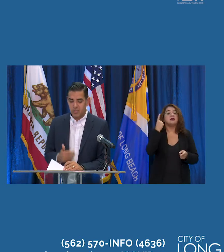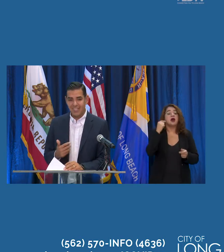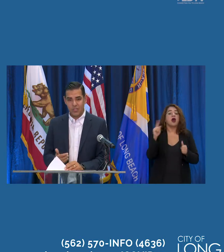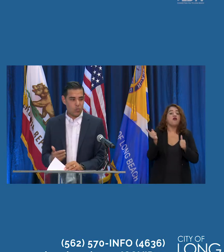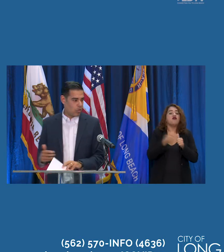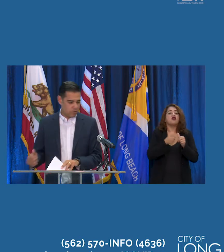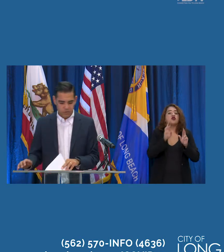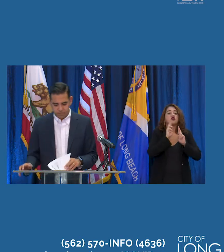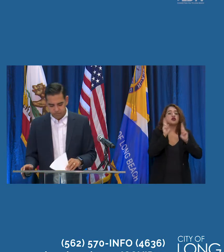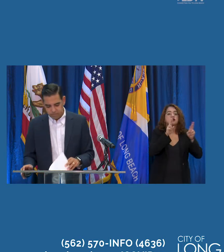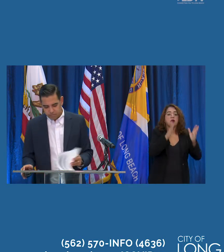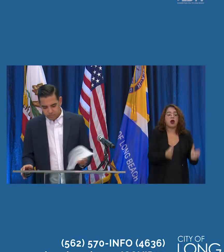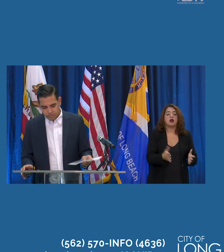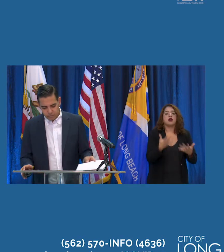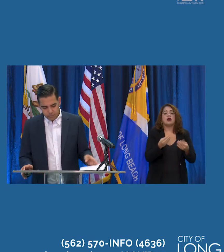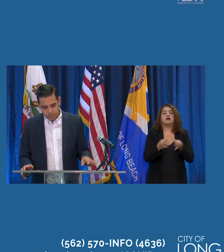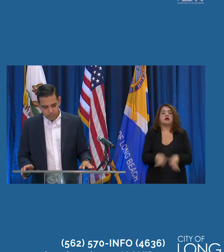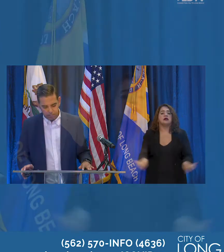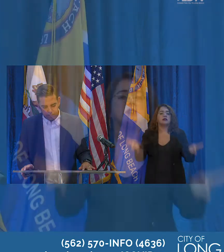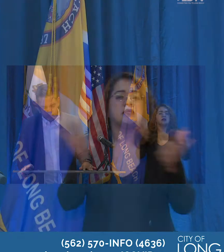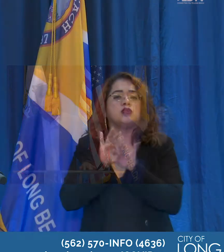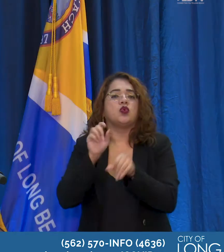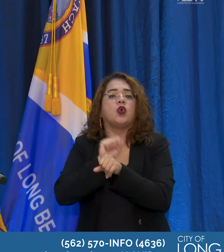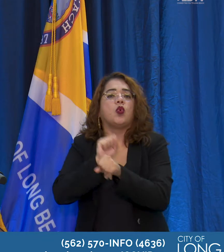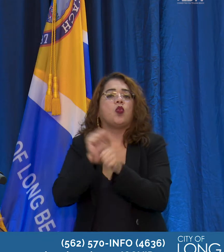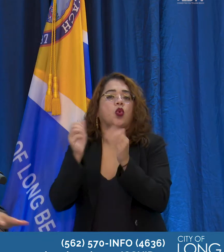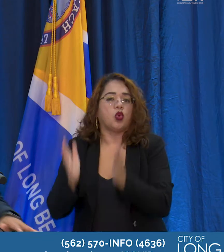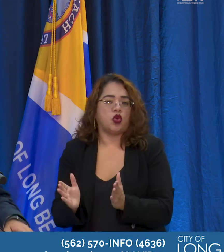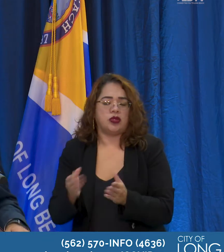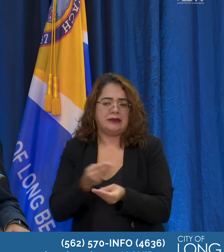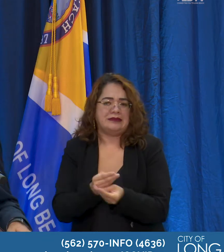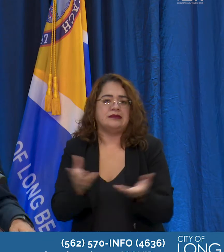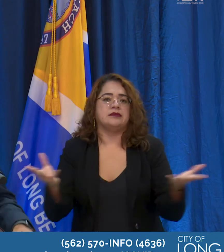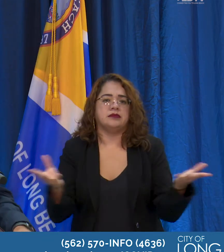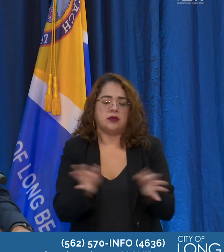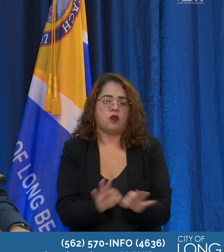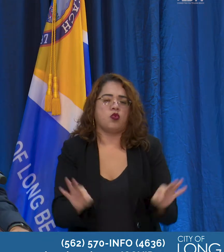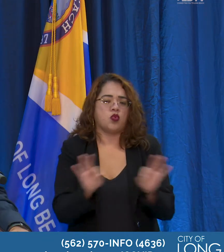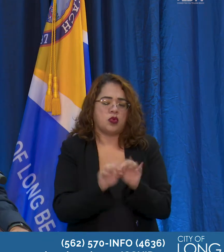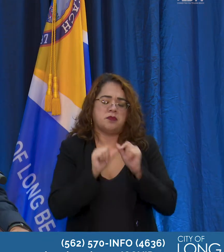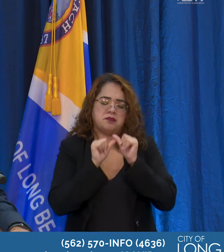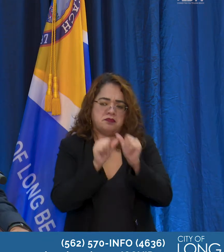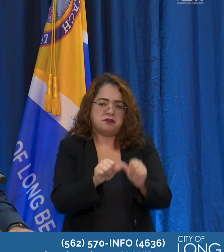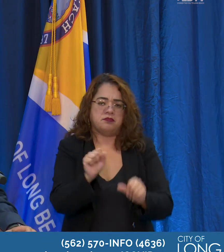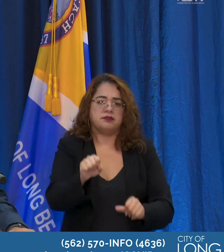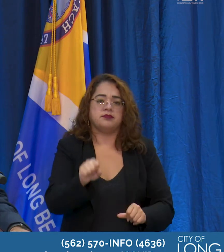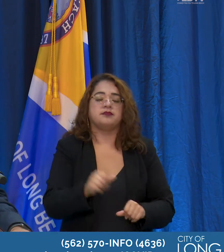essential workers. I wanna, before I turn this over to